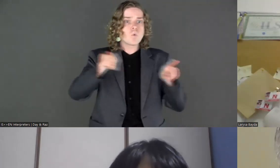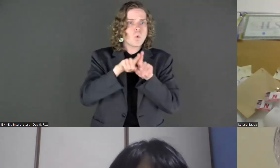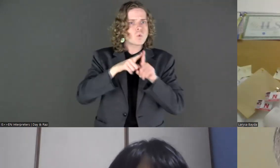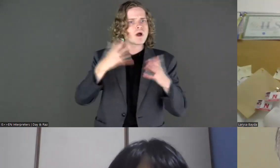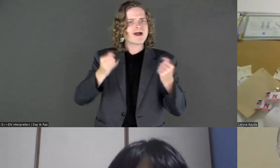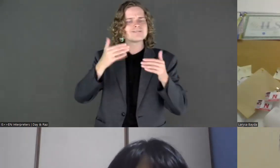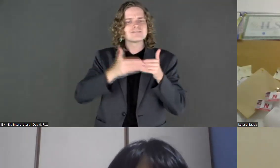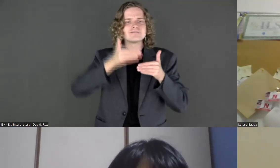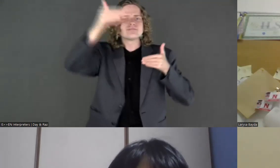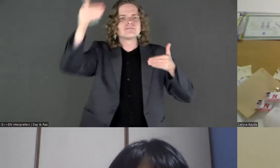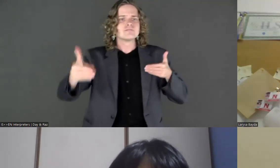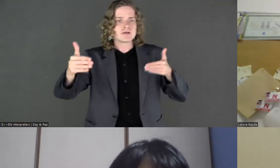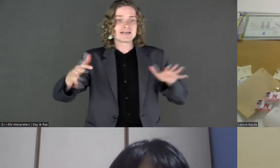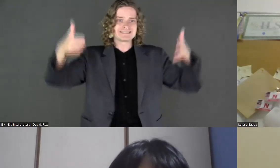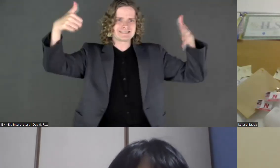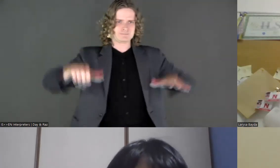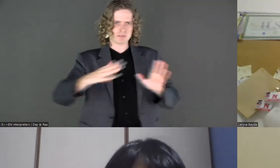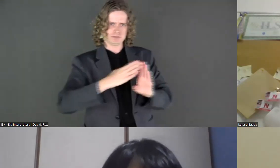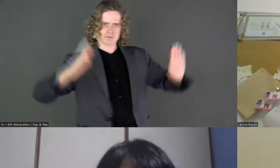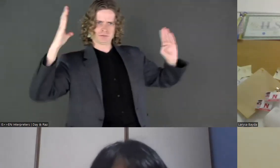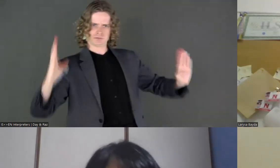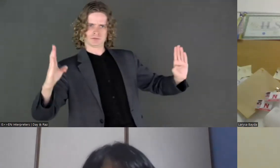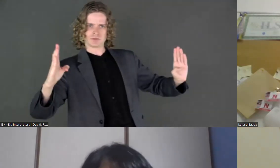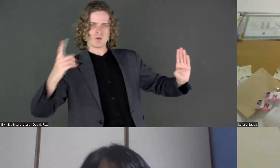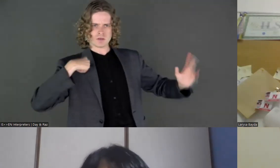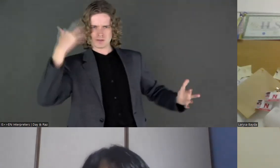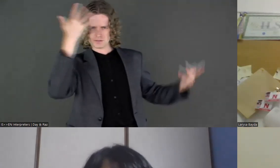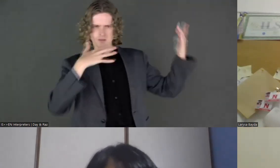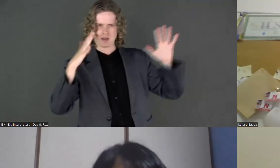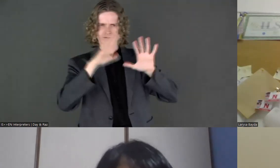changing very quickly. And when we are talking about the support of the local organizations,